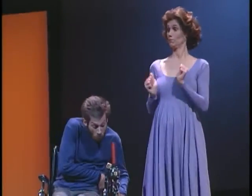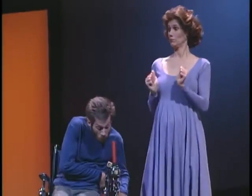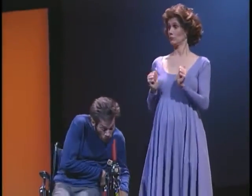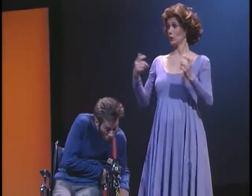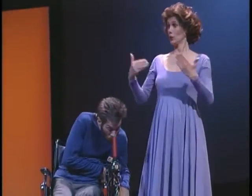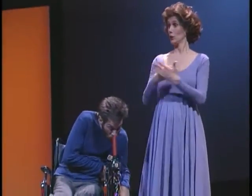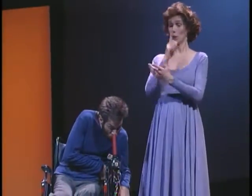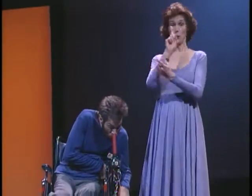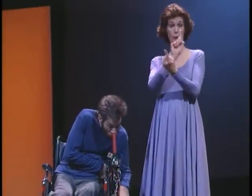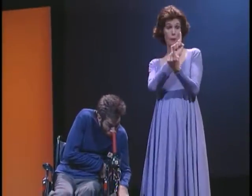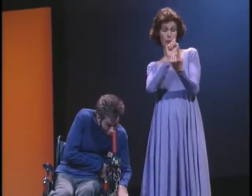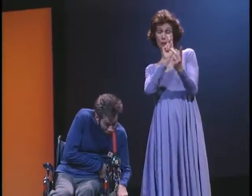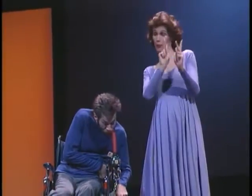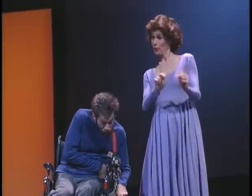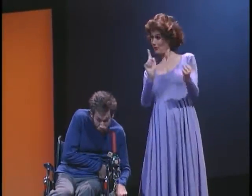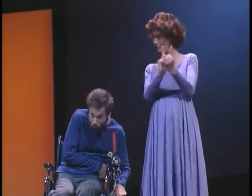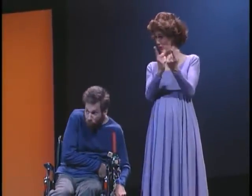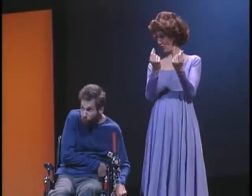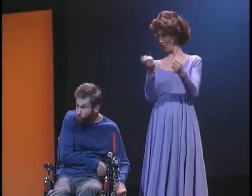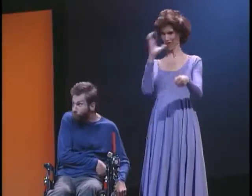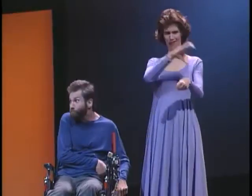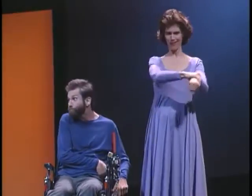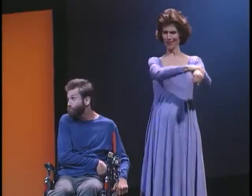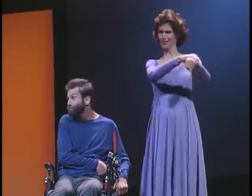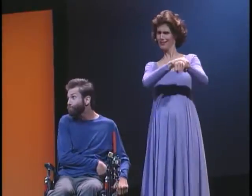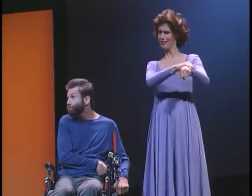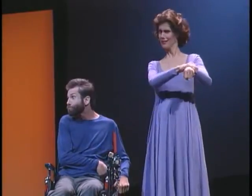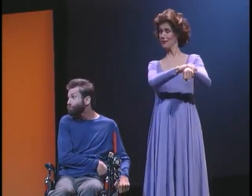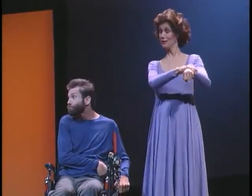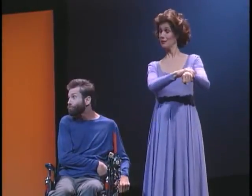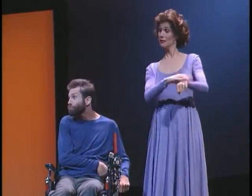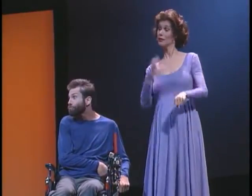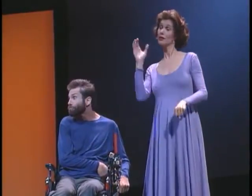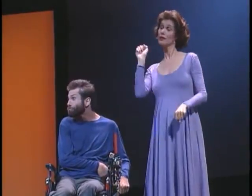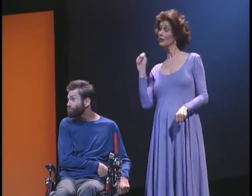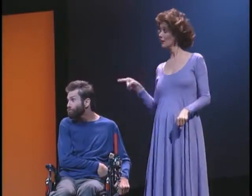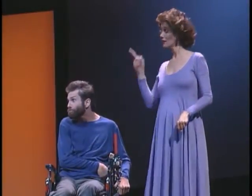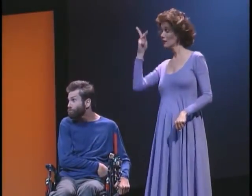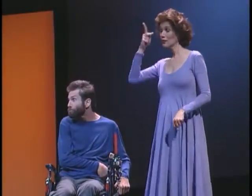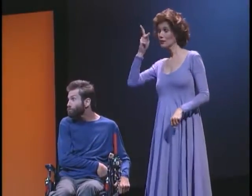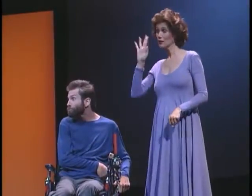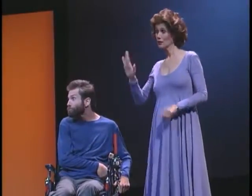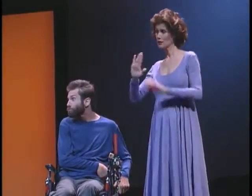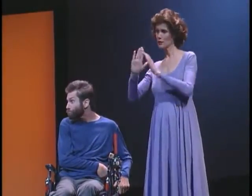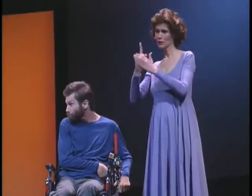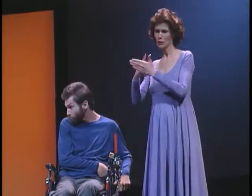strangers so what is your view on the relationship between the individual such